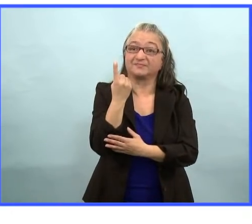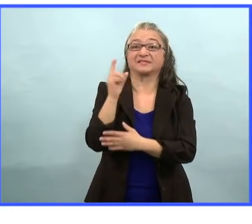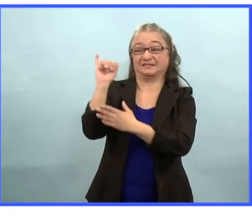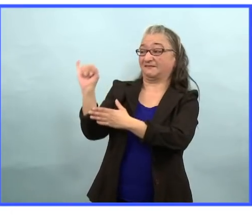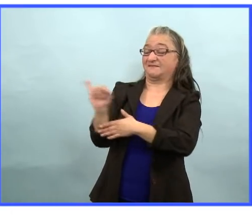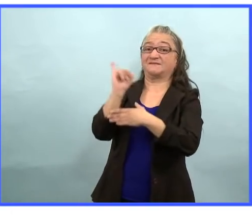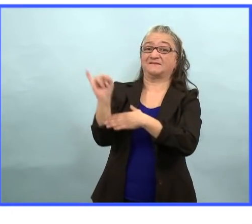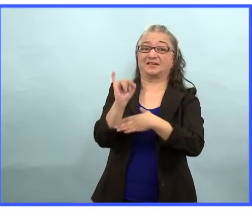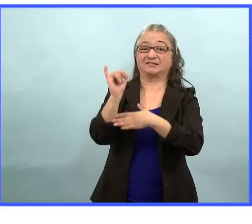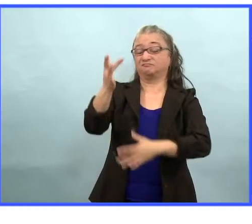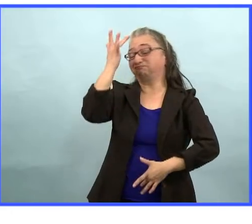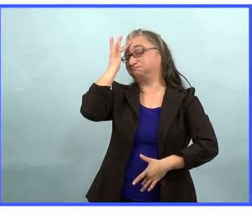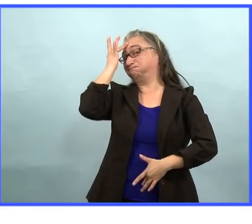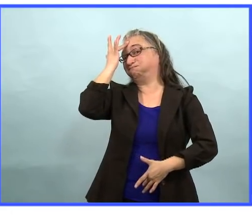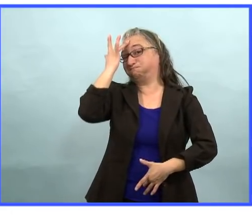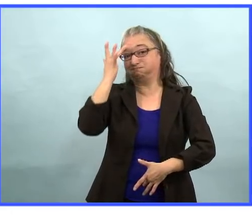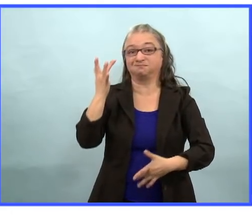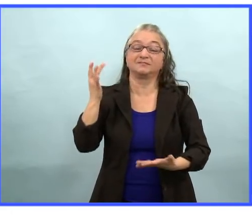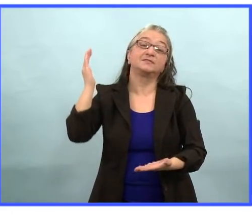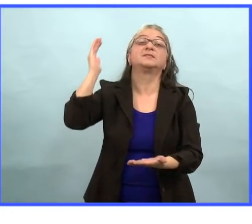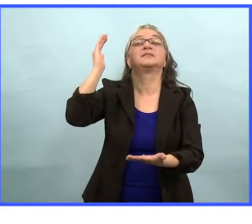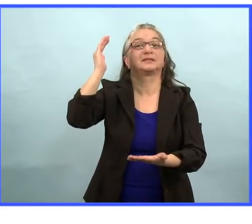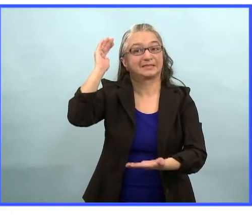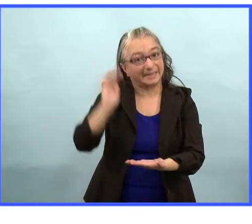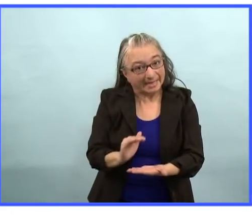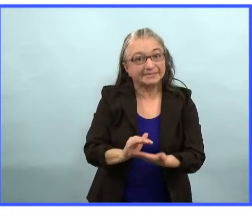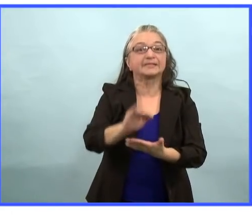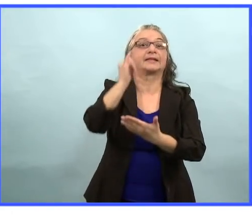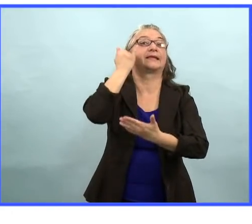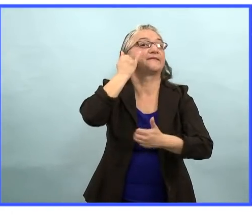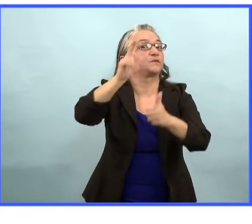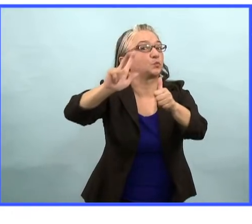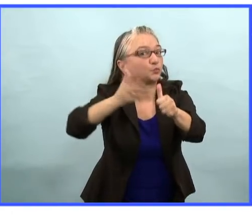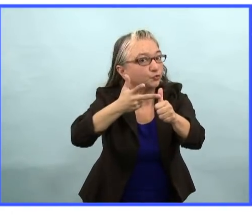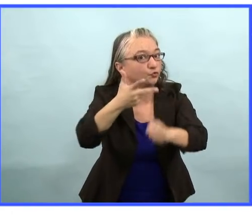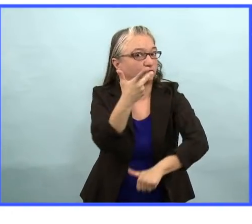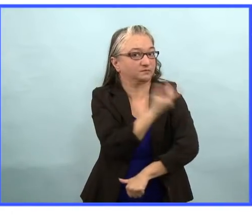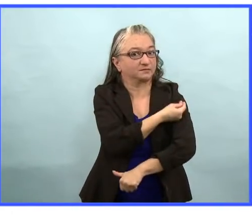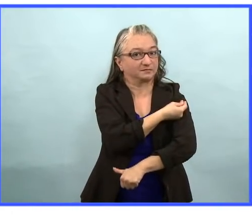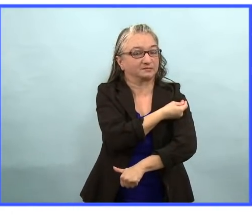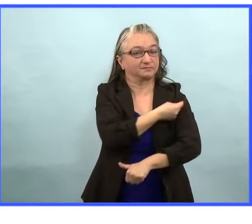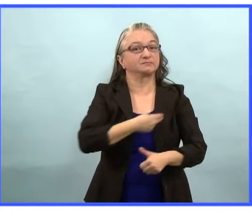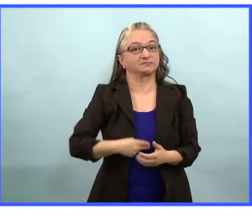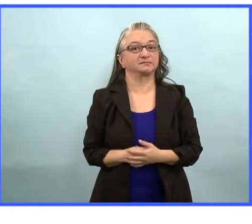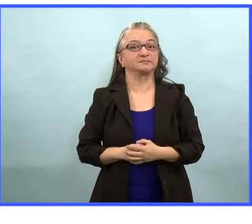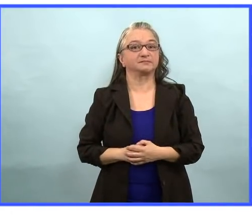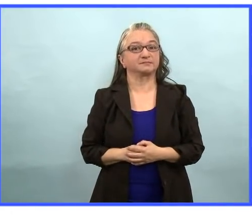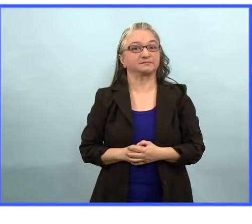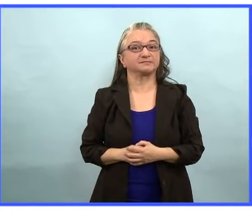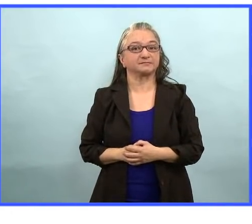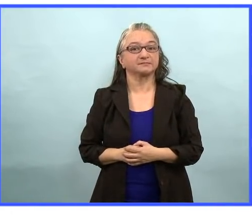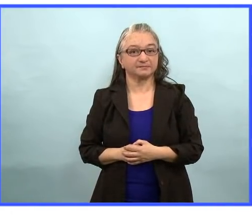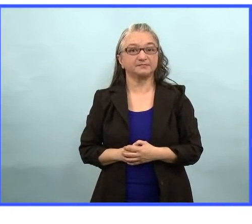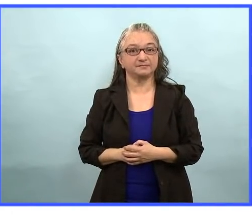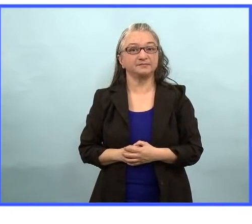next slide please so what we can take away from this is when there is both eligibility